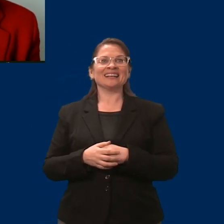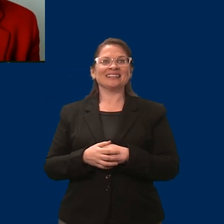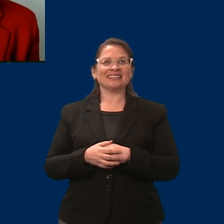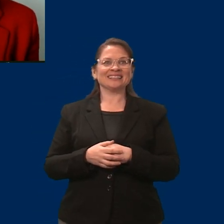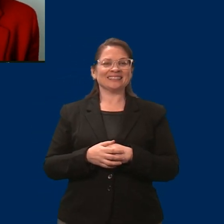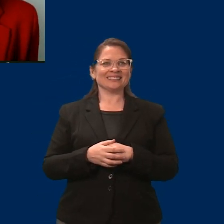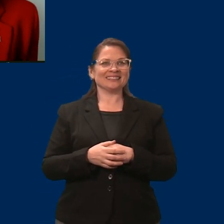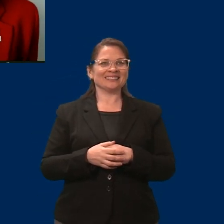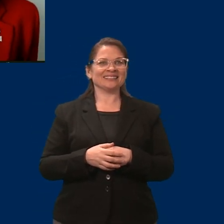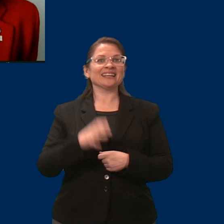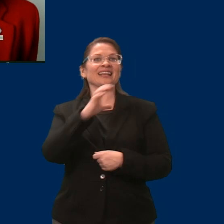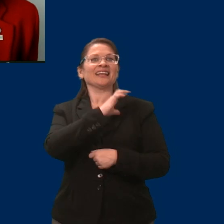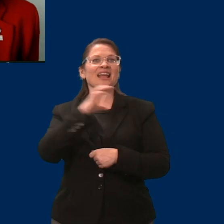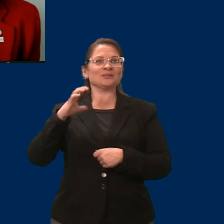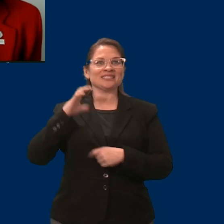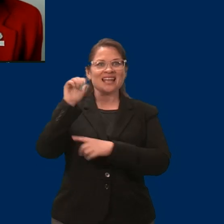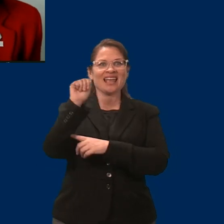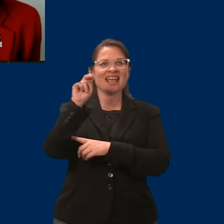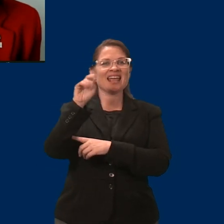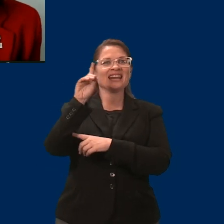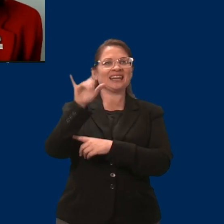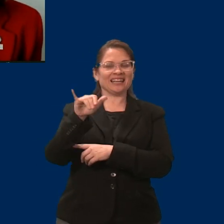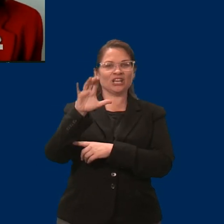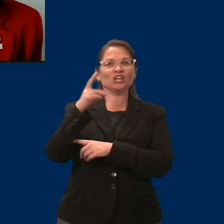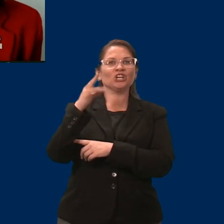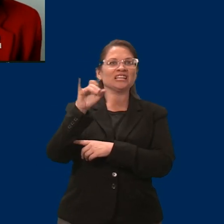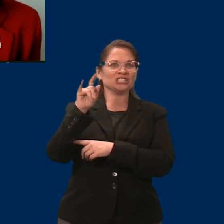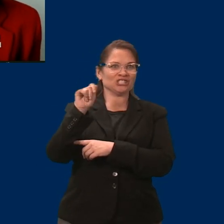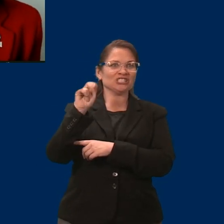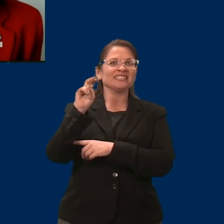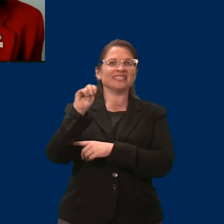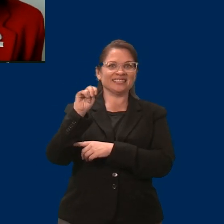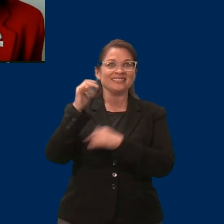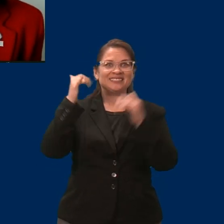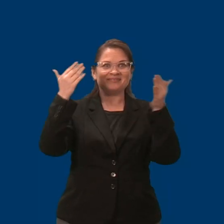Andy Christensen, introducing our next topic. Thank you.